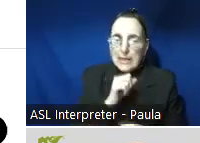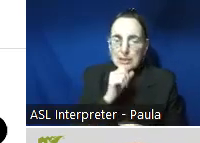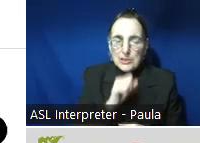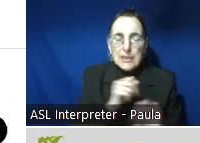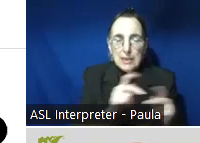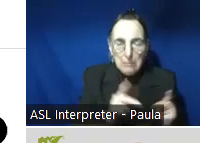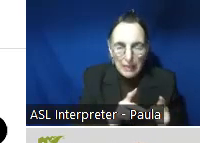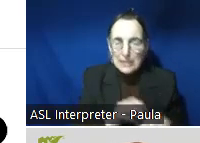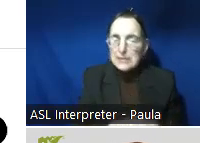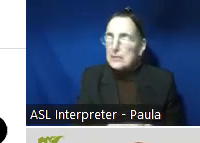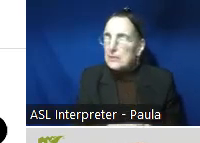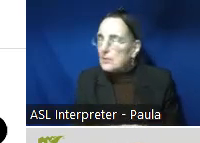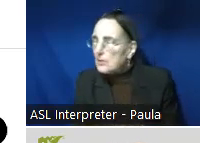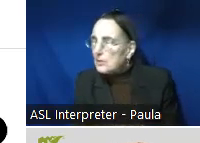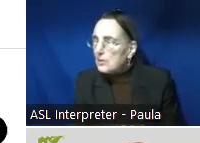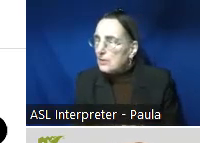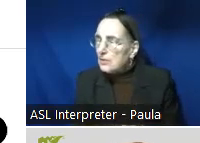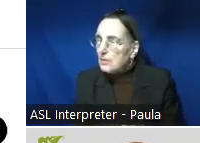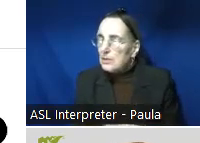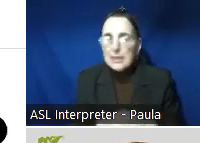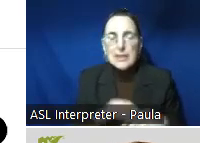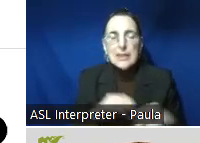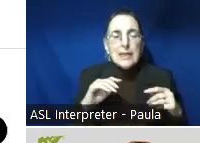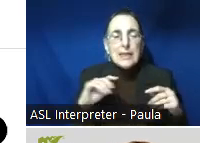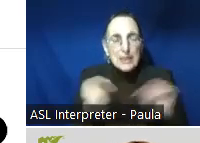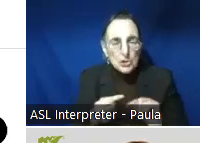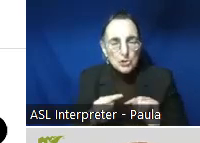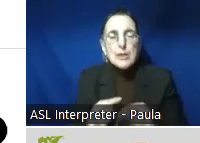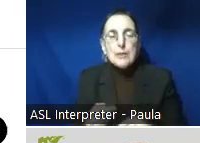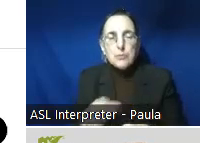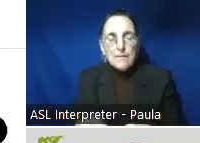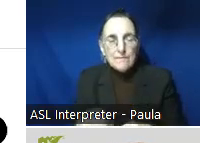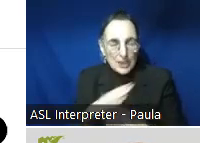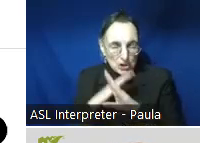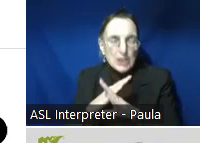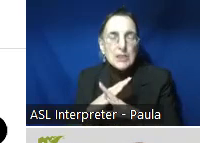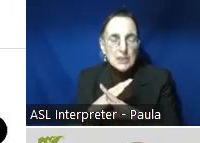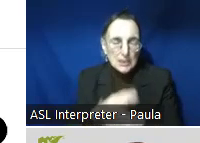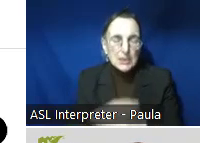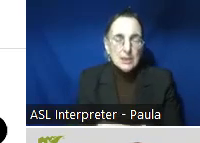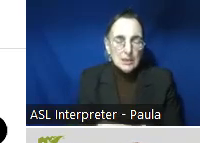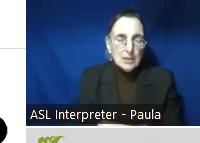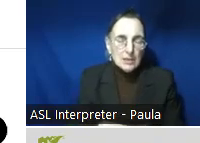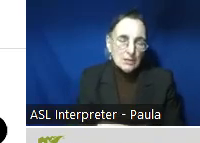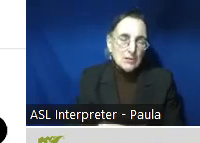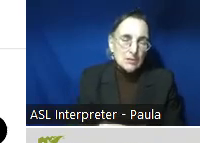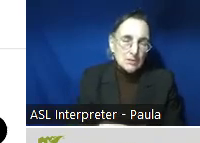other injury prevention measures as part of our overarching work in climate, health, and housing.